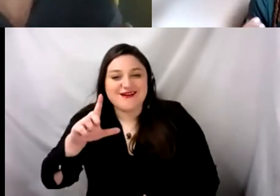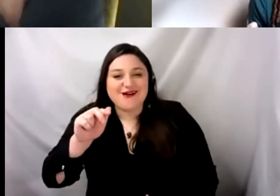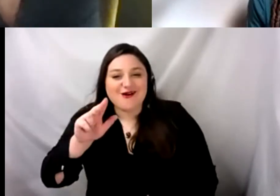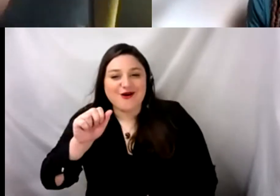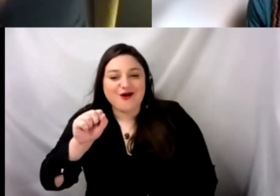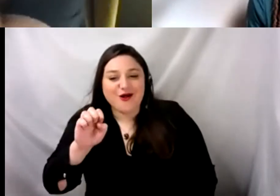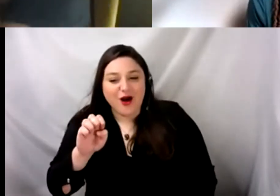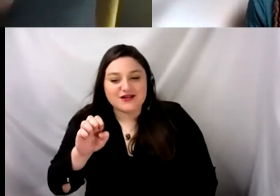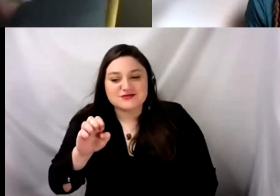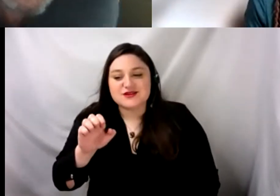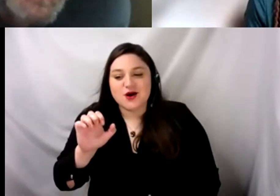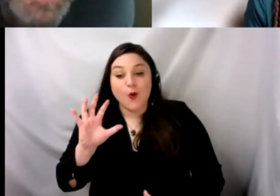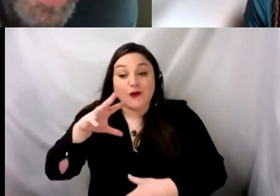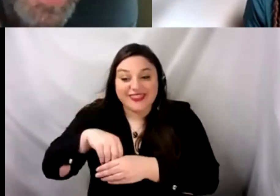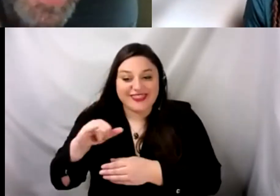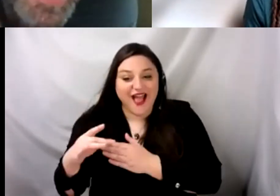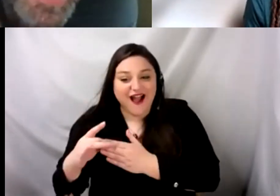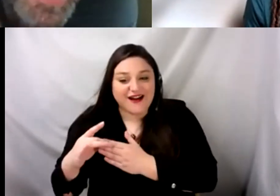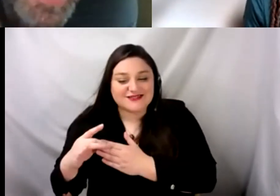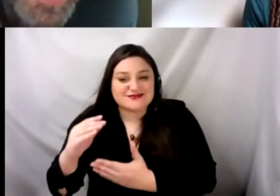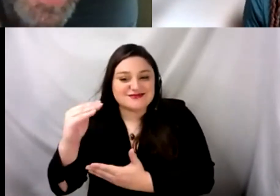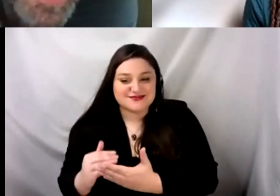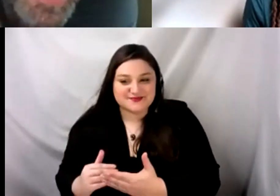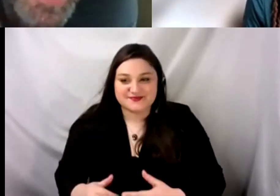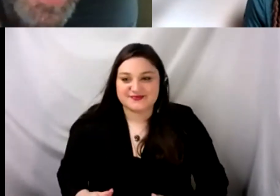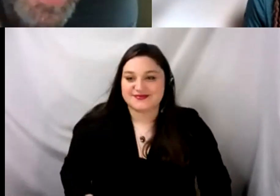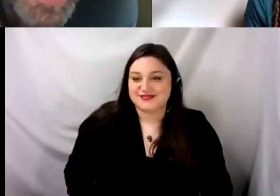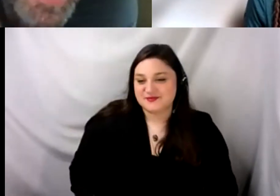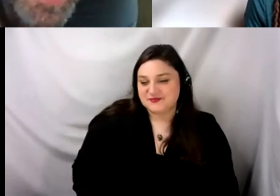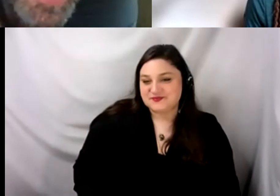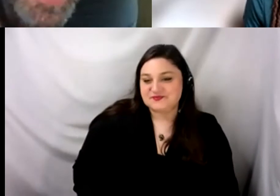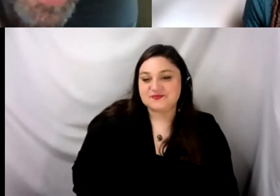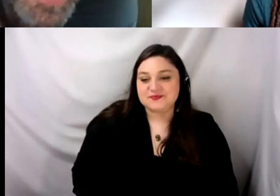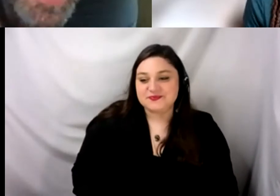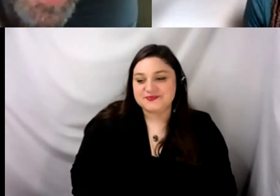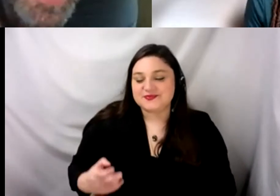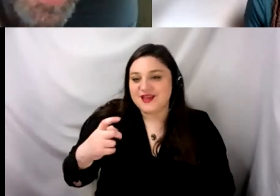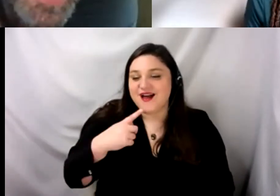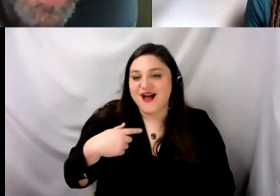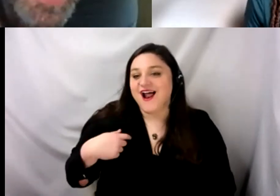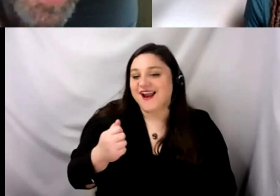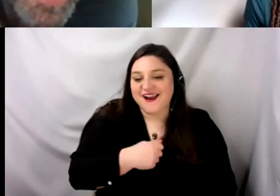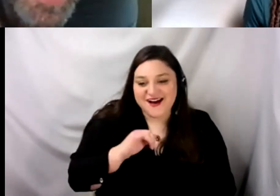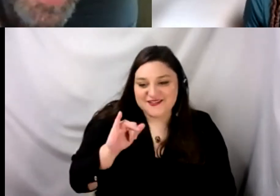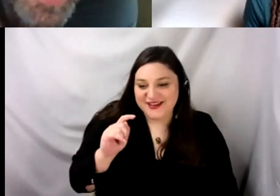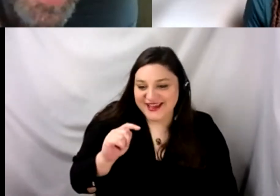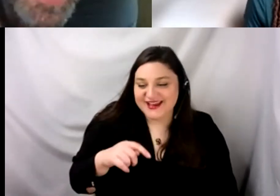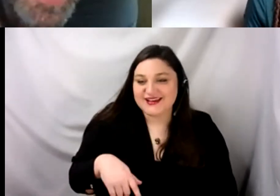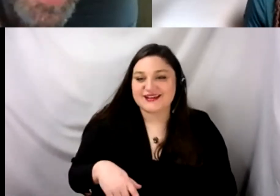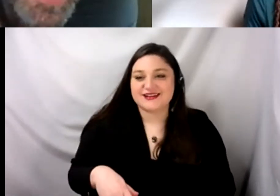it. [choppy audio]